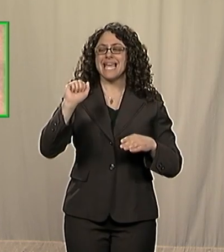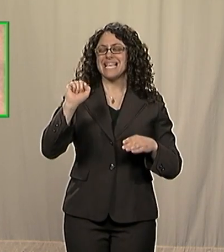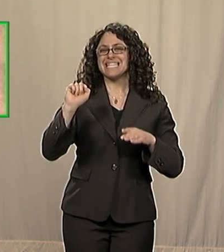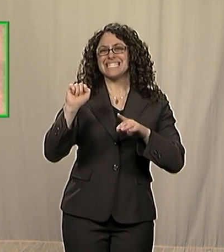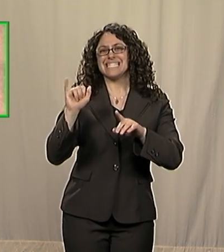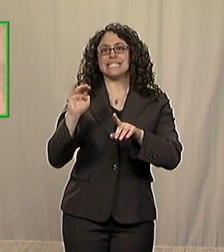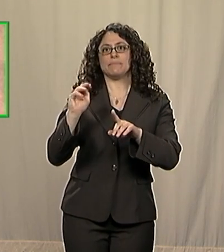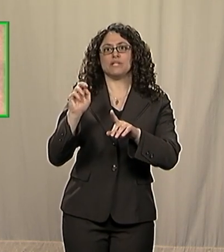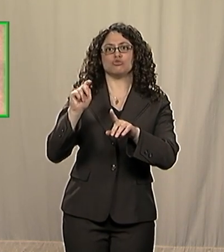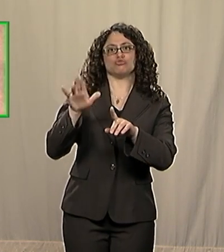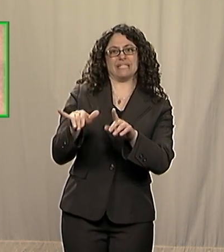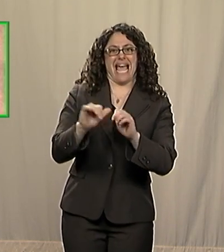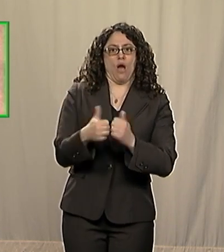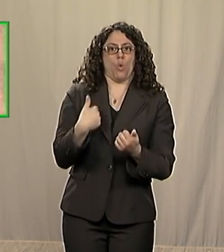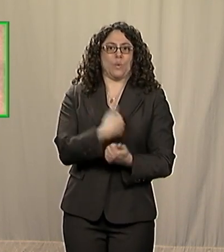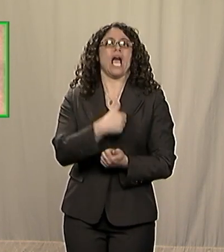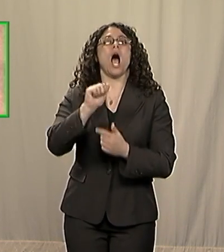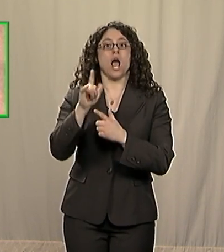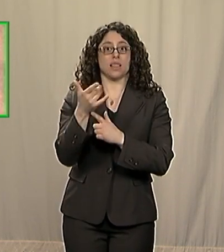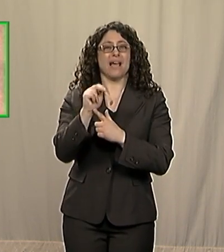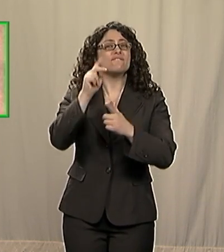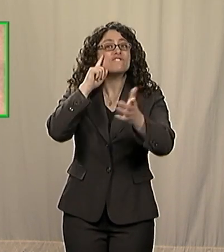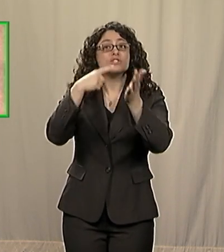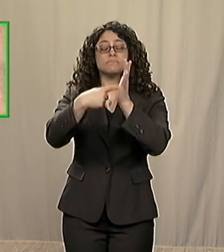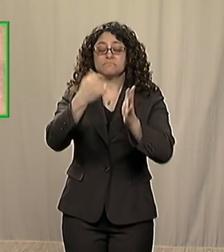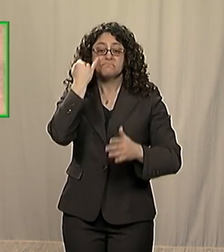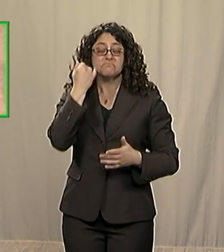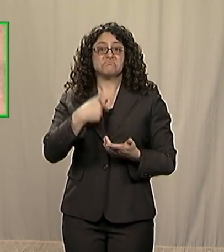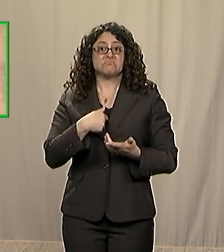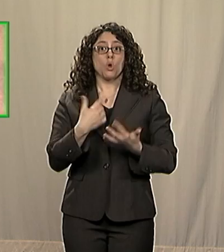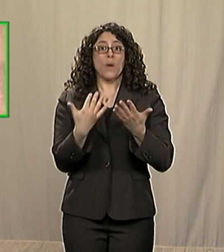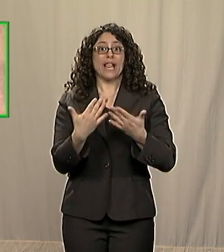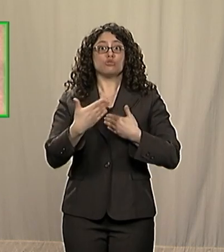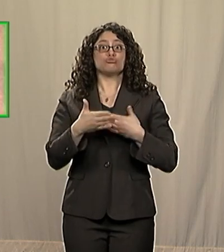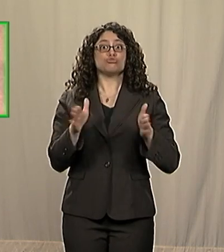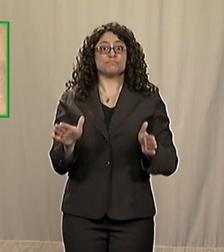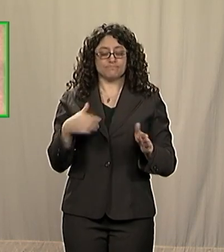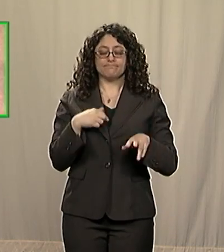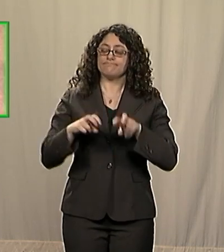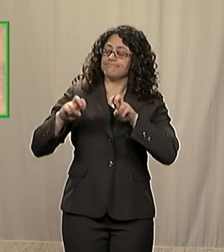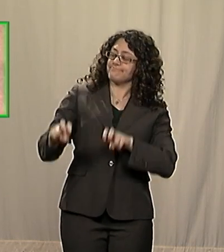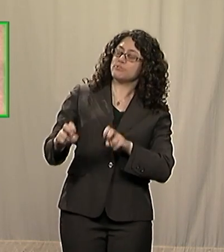If I'm in the waiting room chatting away for 10-15 minutes before the appointment starts